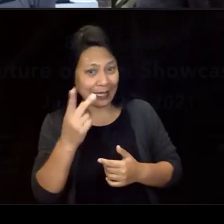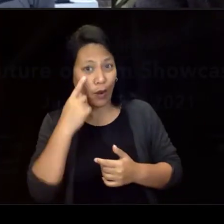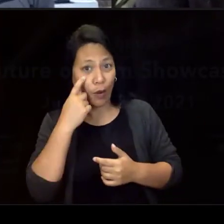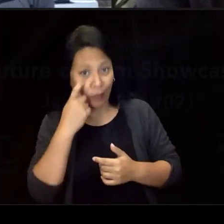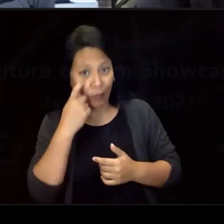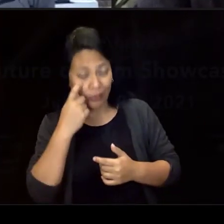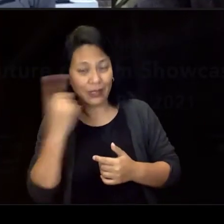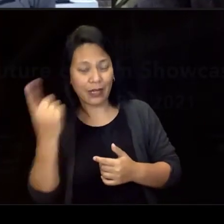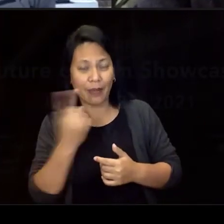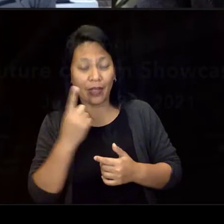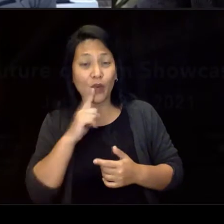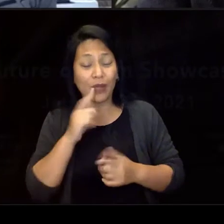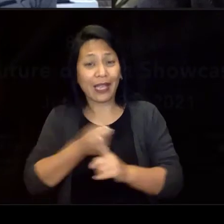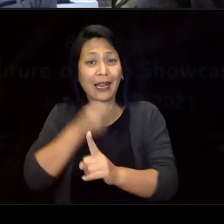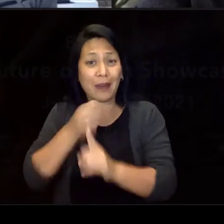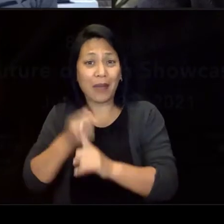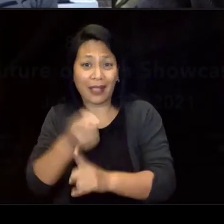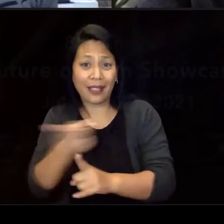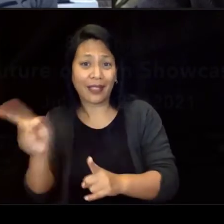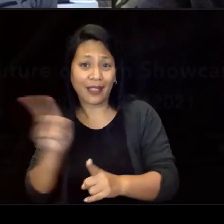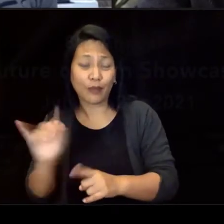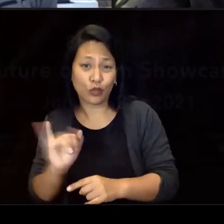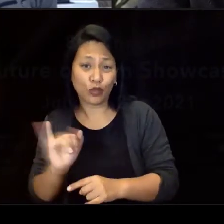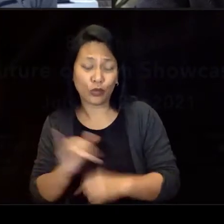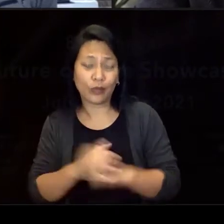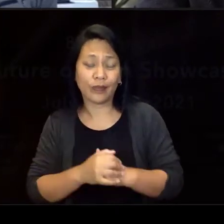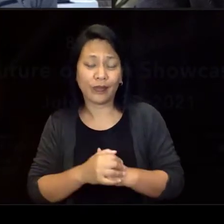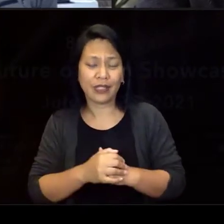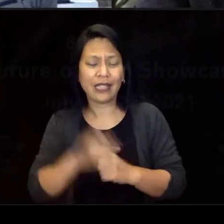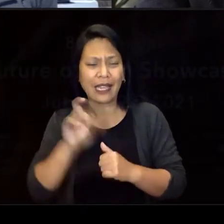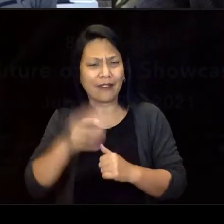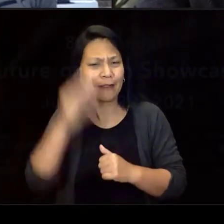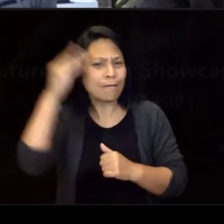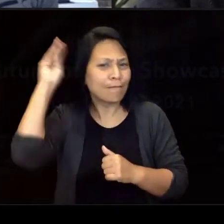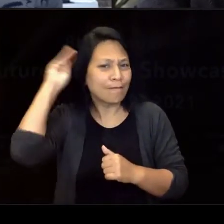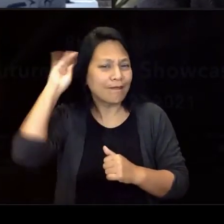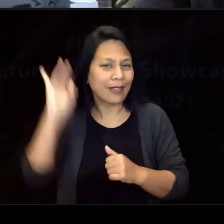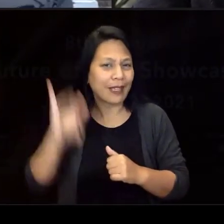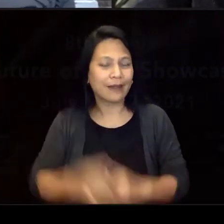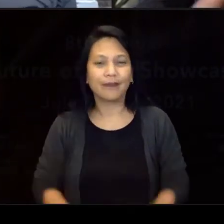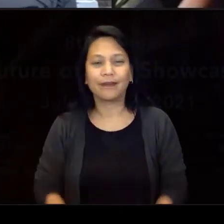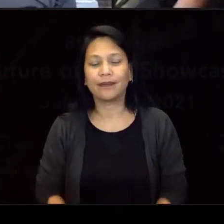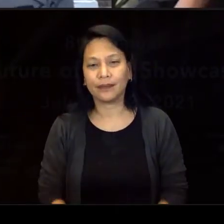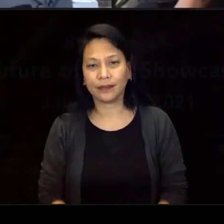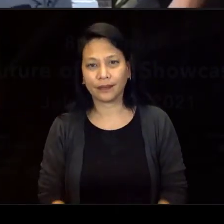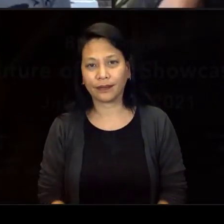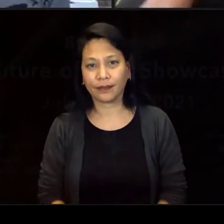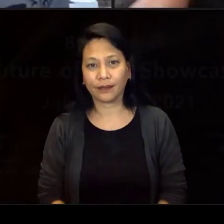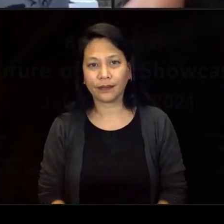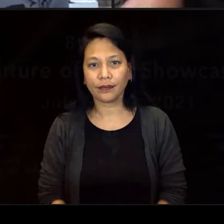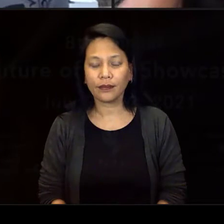So I really like to be mindful of that and just really keep that in mind too.